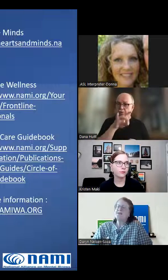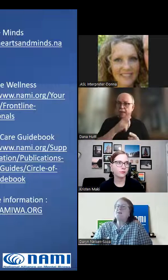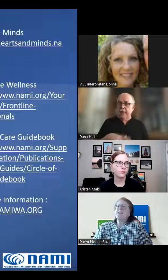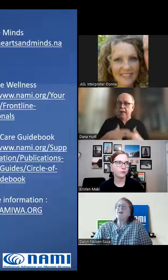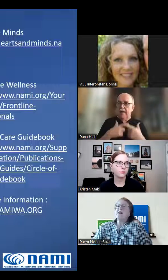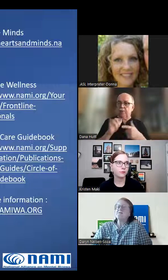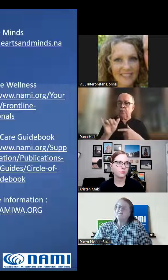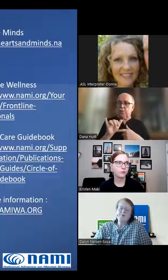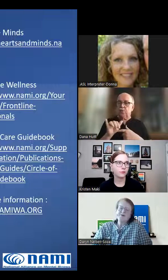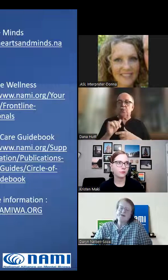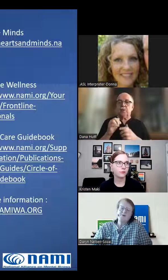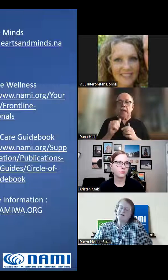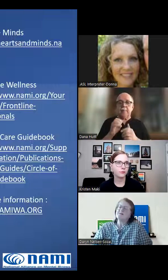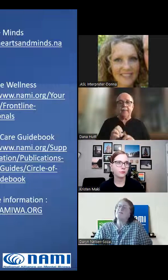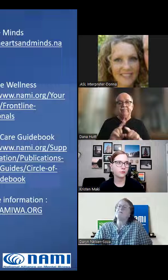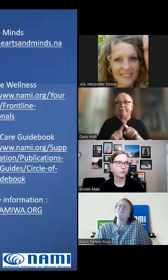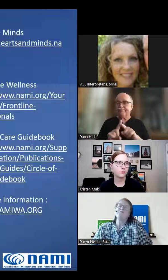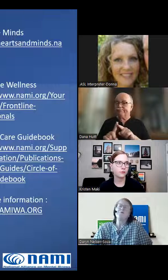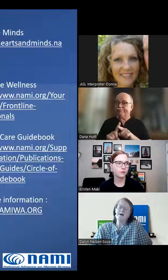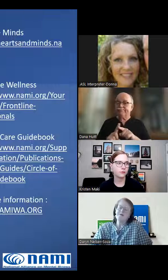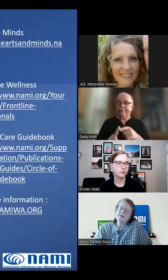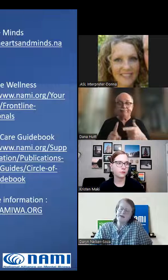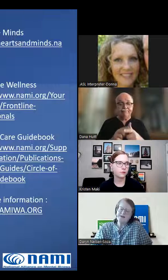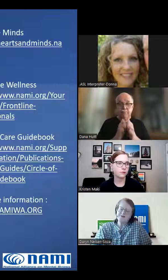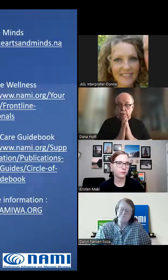they're doing discharge planning, so that's another way that we